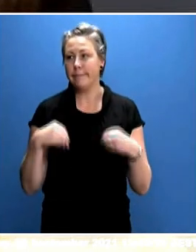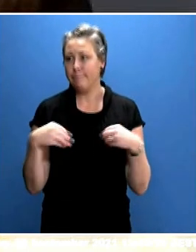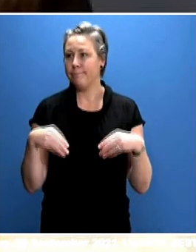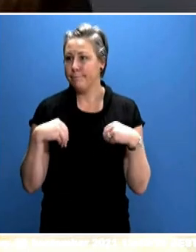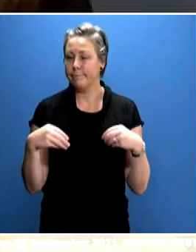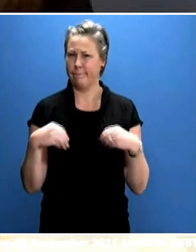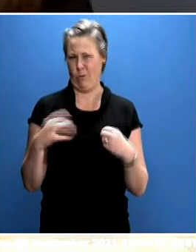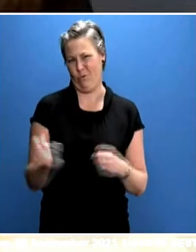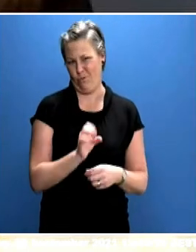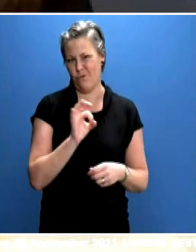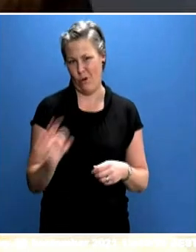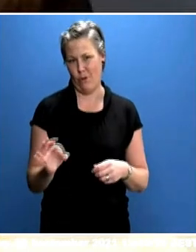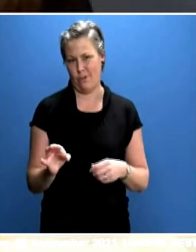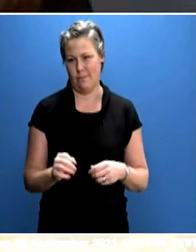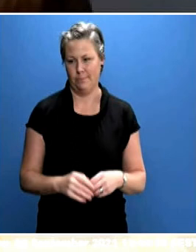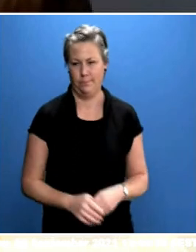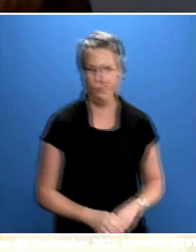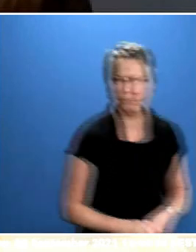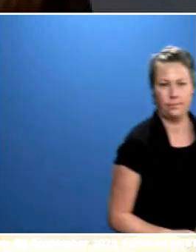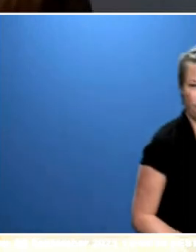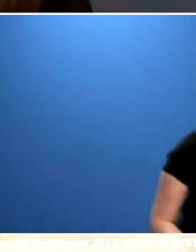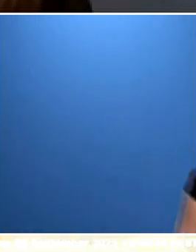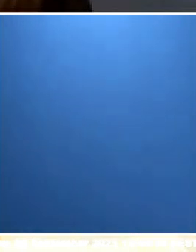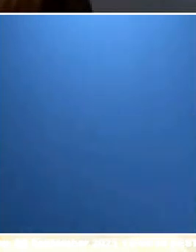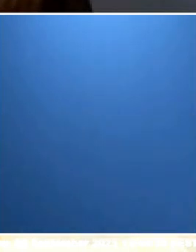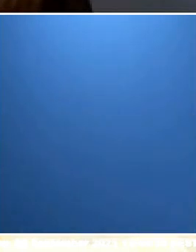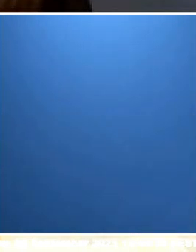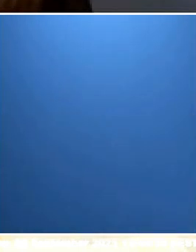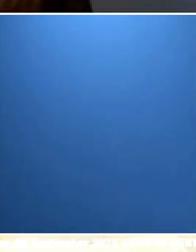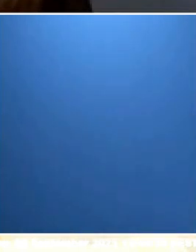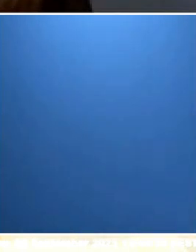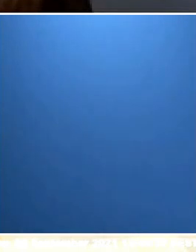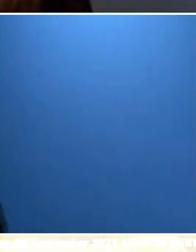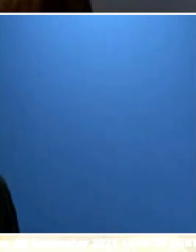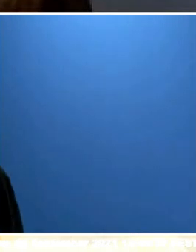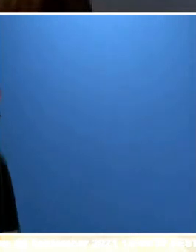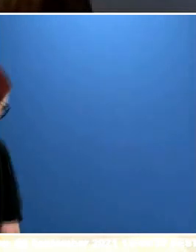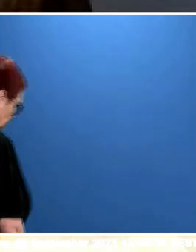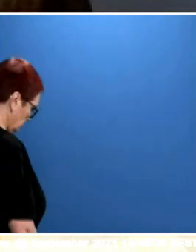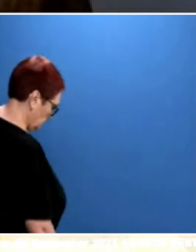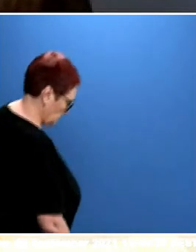case --- likewise when it comes to the Aboriginal Community Justice reports.